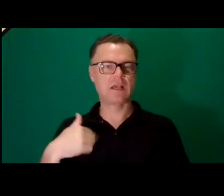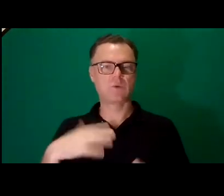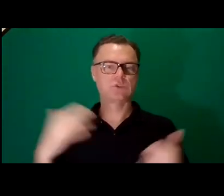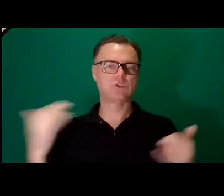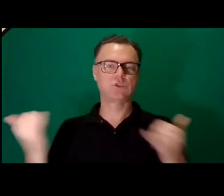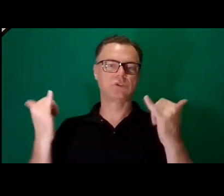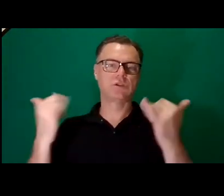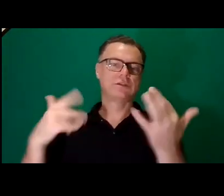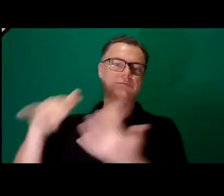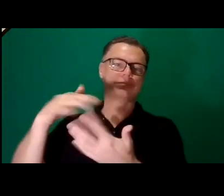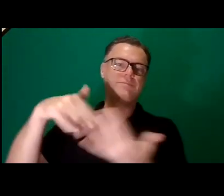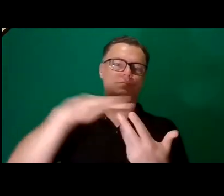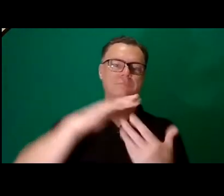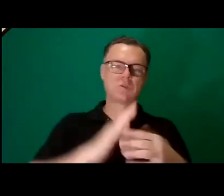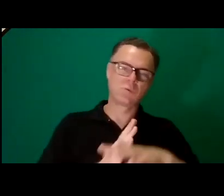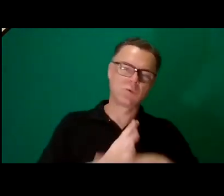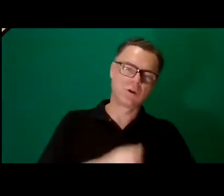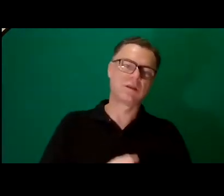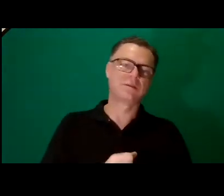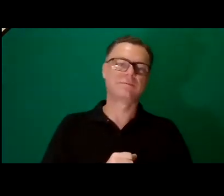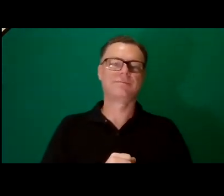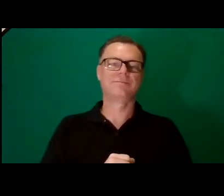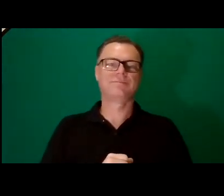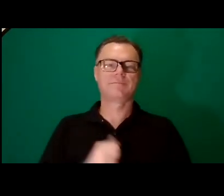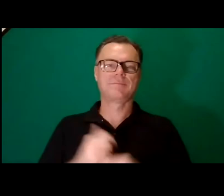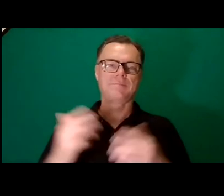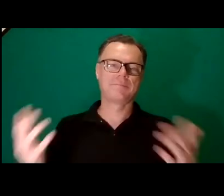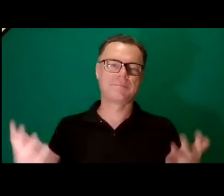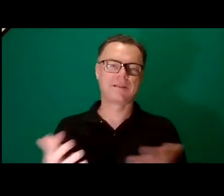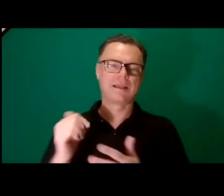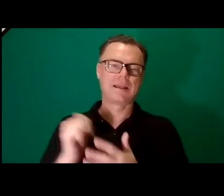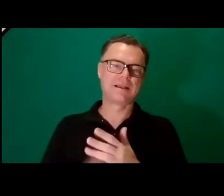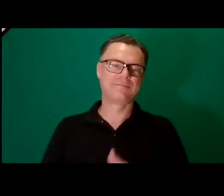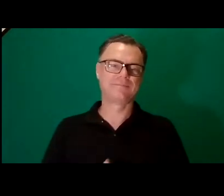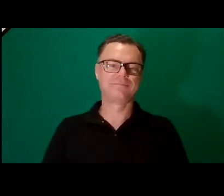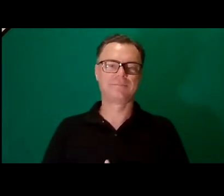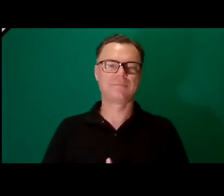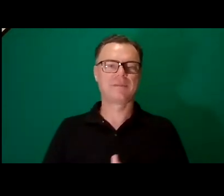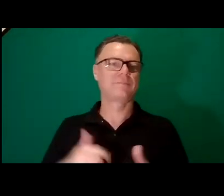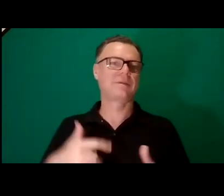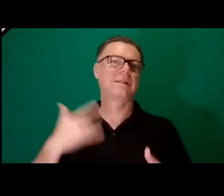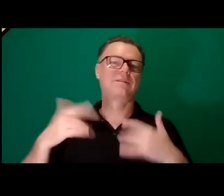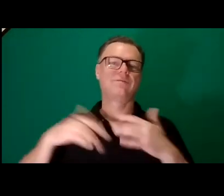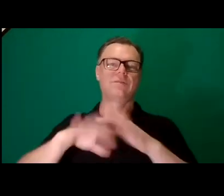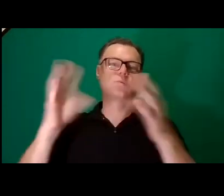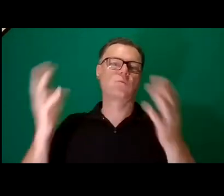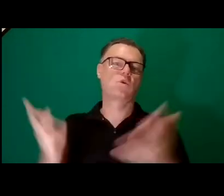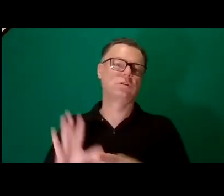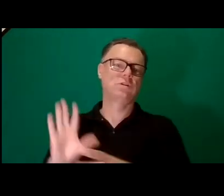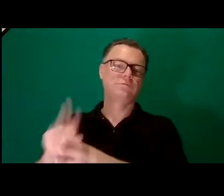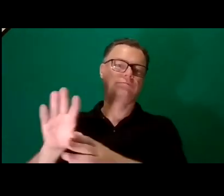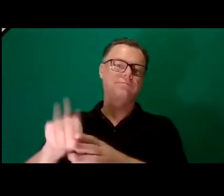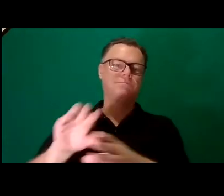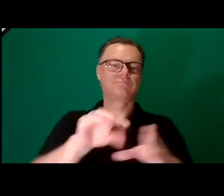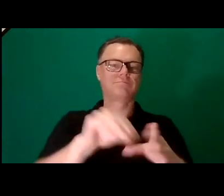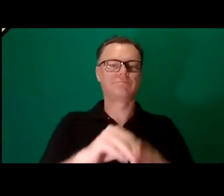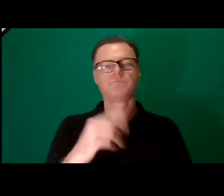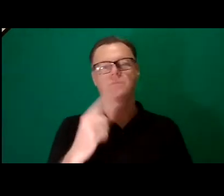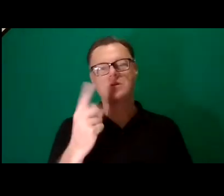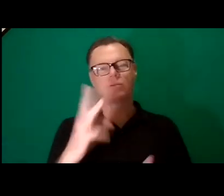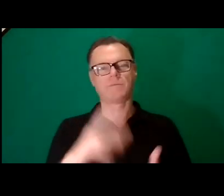and work hard and play hard and just be in the world that every few months I would become